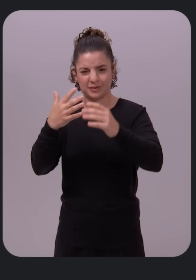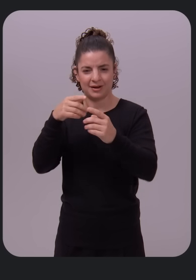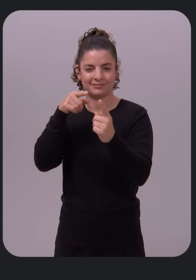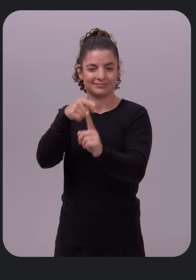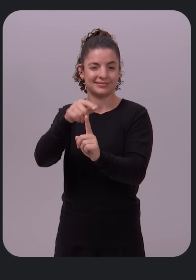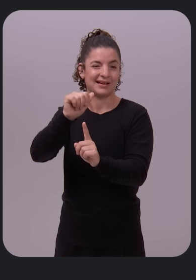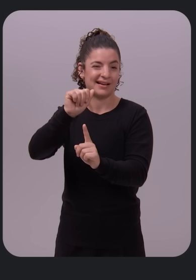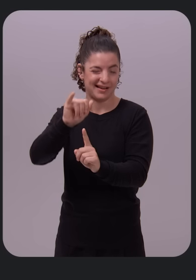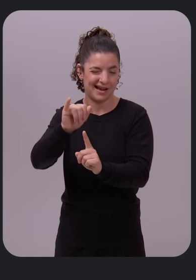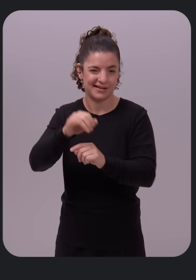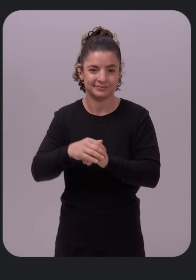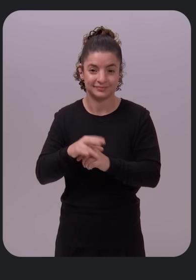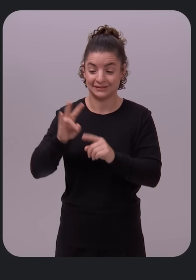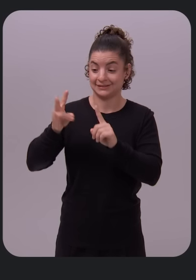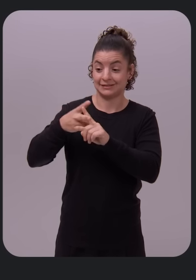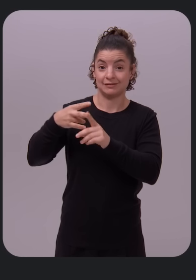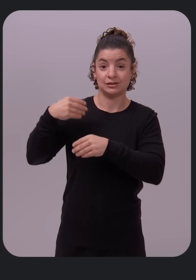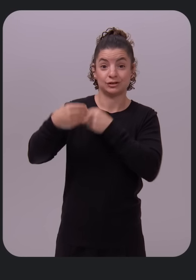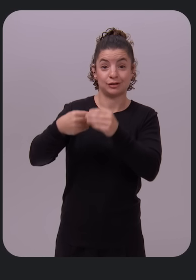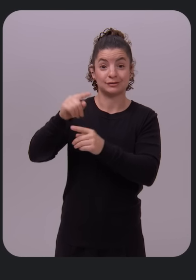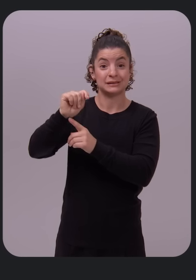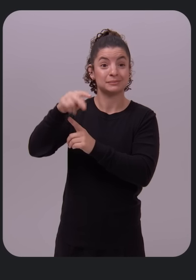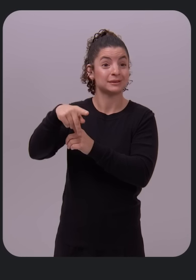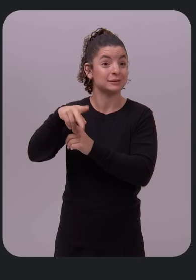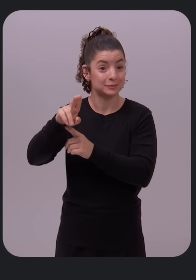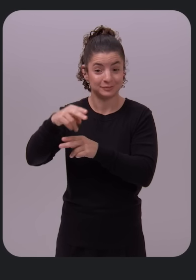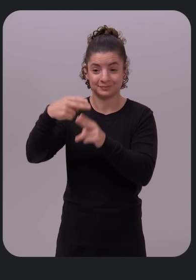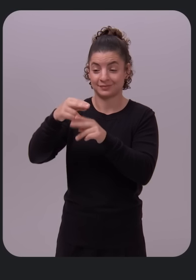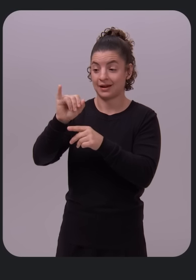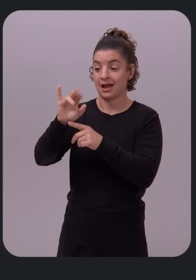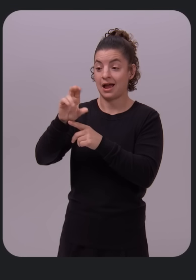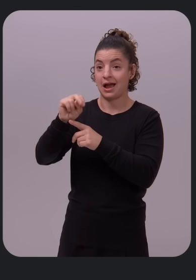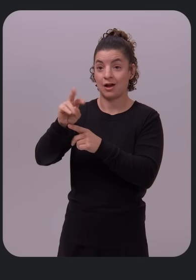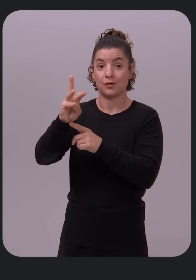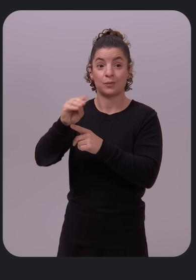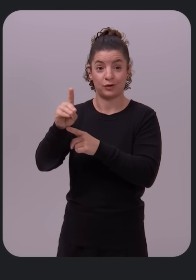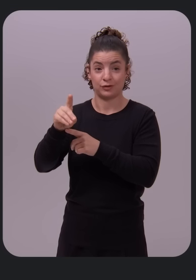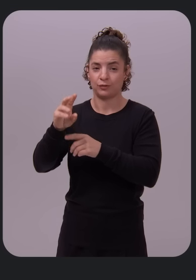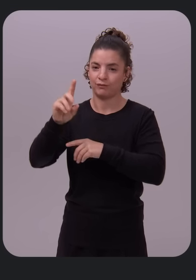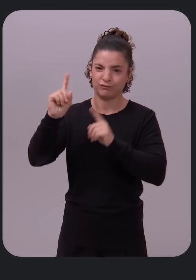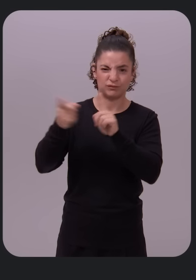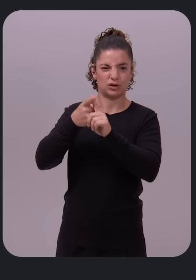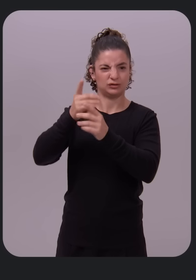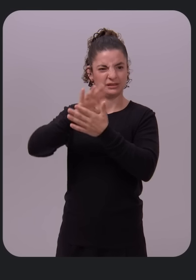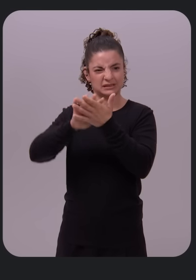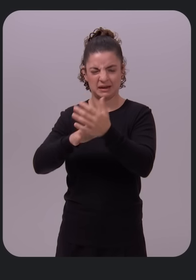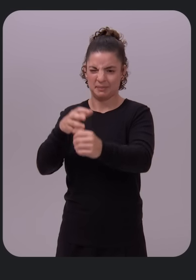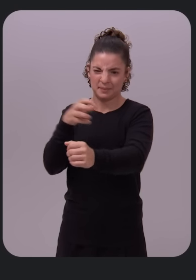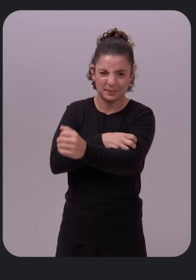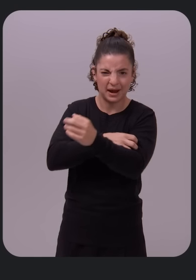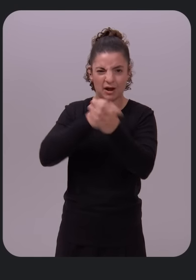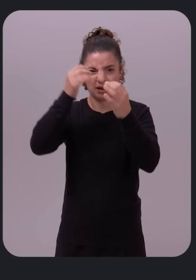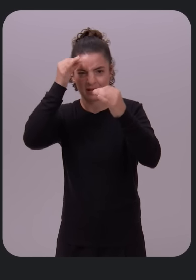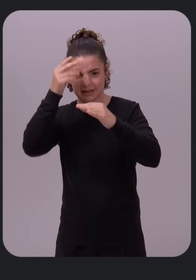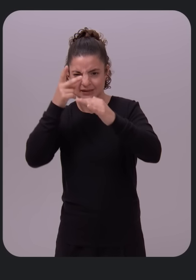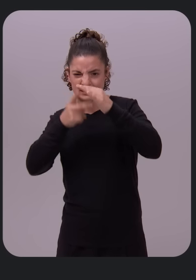Our seventh-generation TPU, Ironwood, is the first design to power thinking and inference at scale.